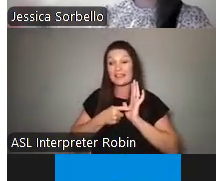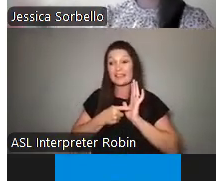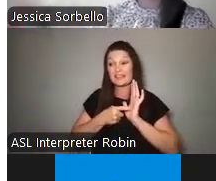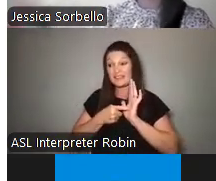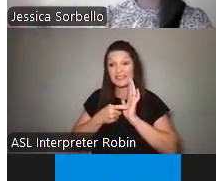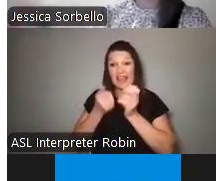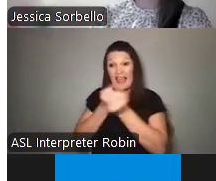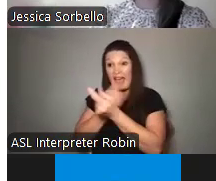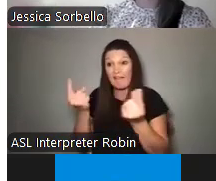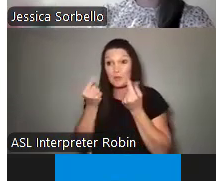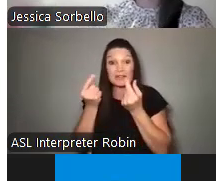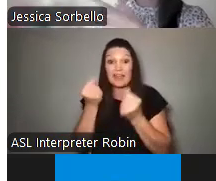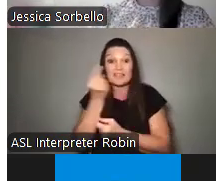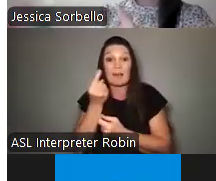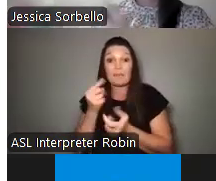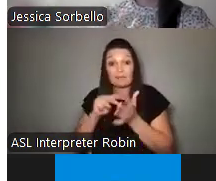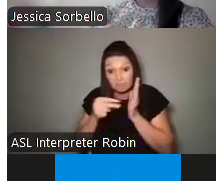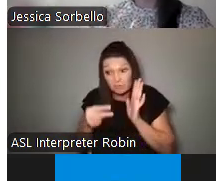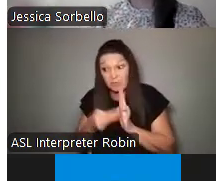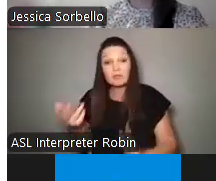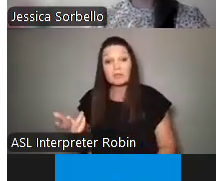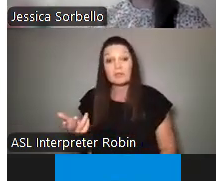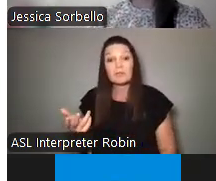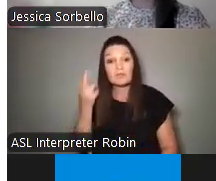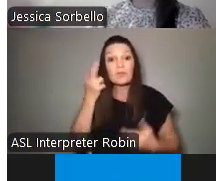very different time where, you know, gummies or oils are a,